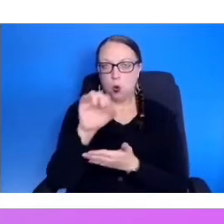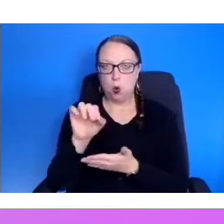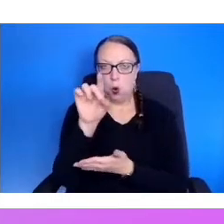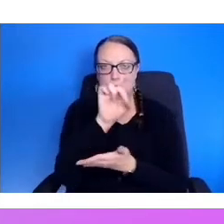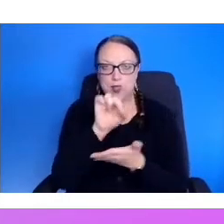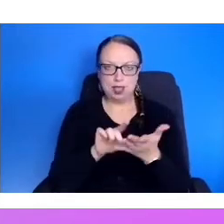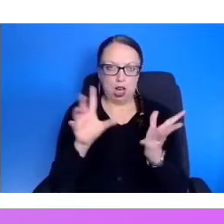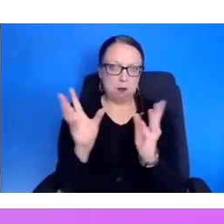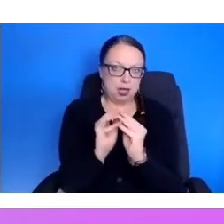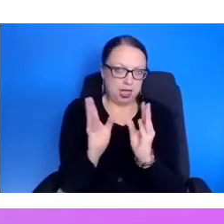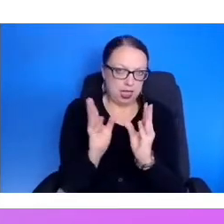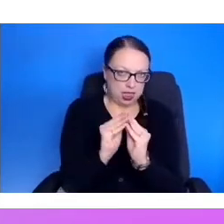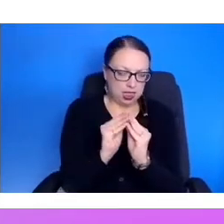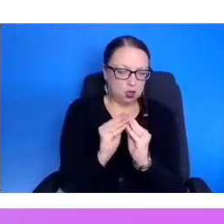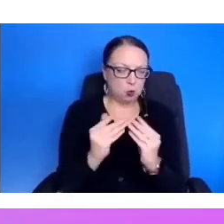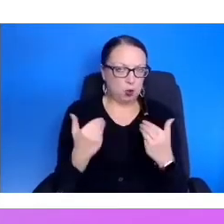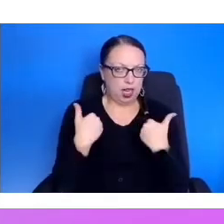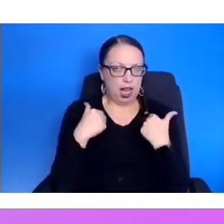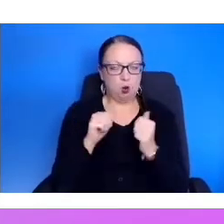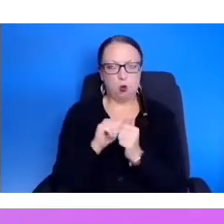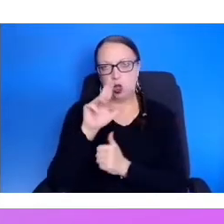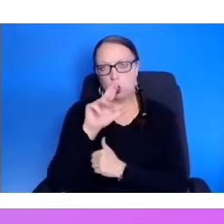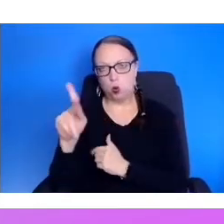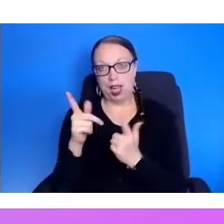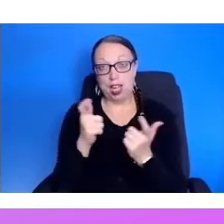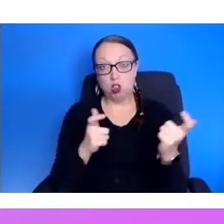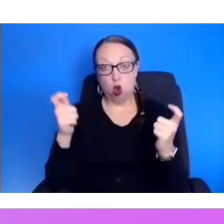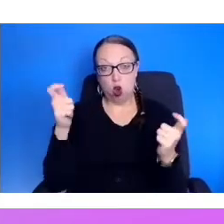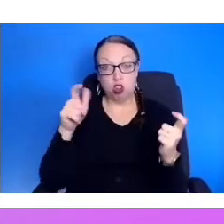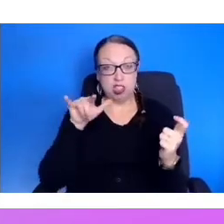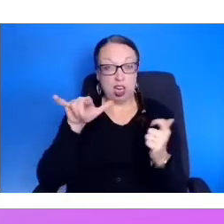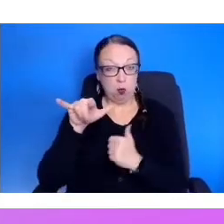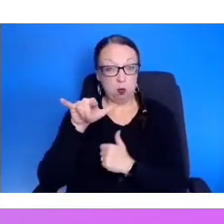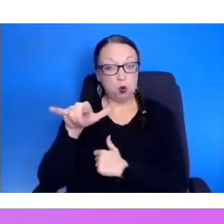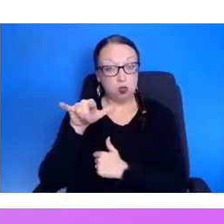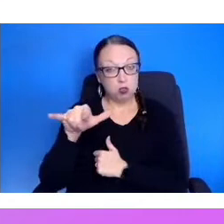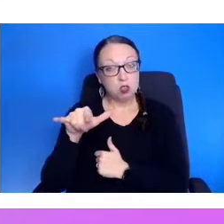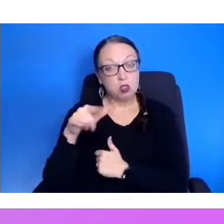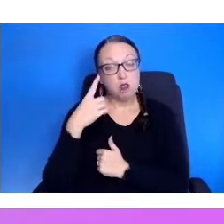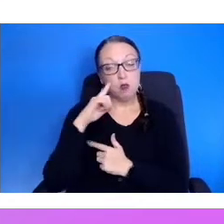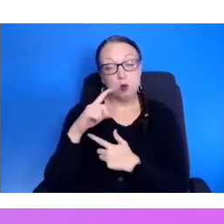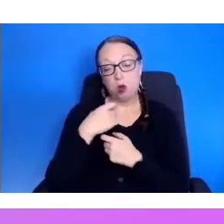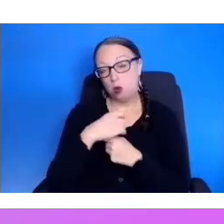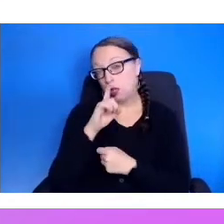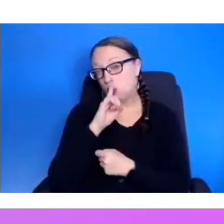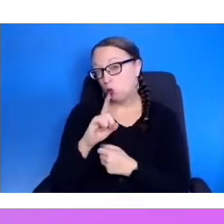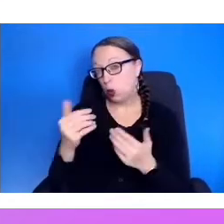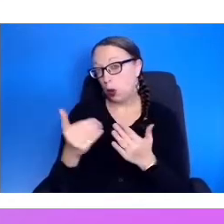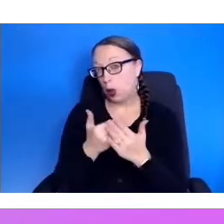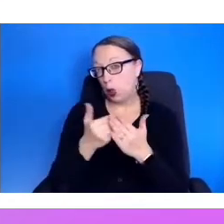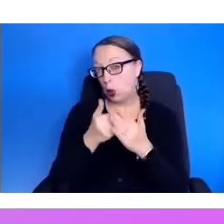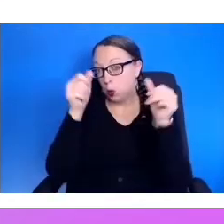that we ran with the UK's largest airport to ensure that the new signage for their terminals